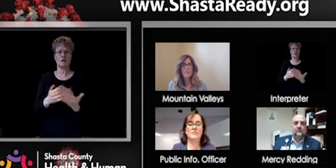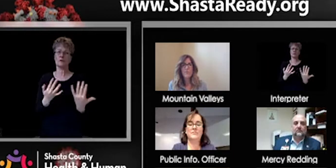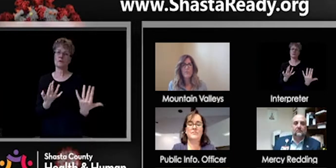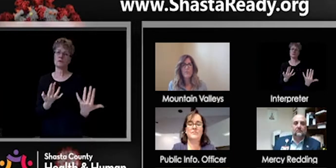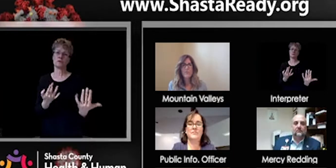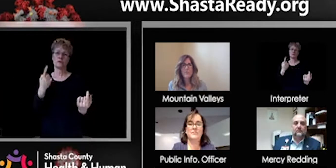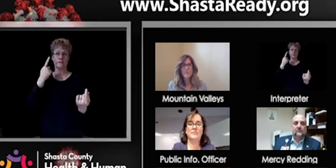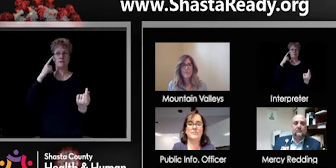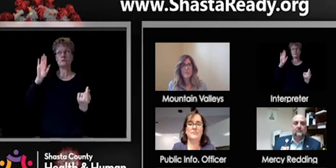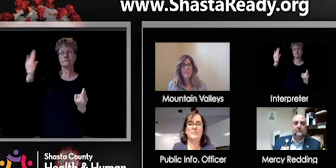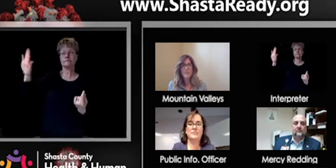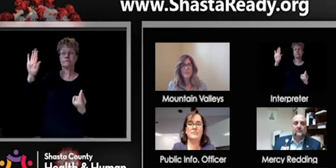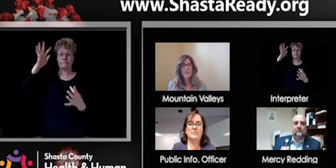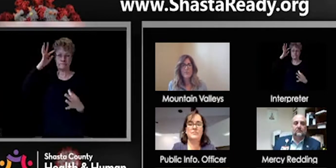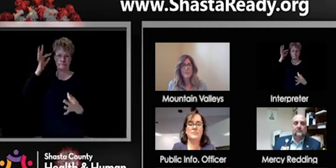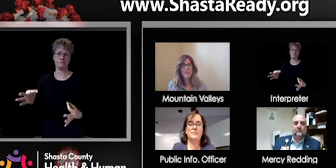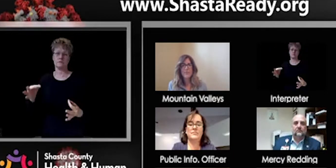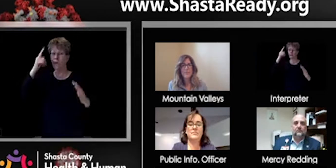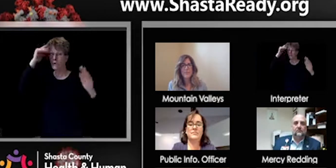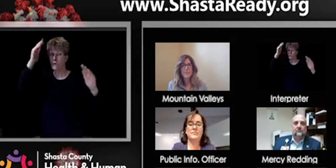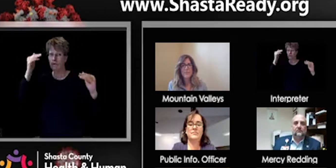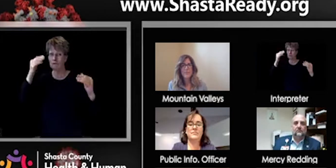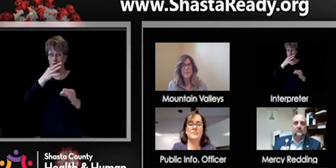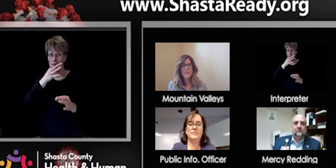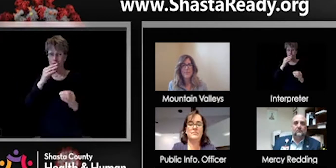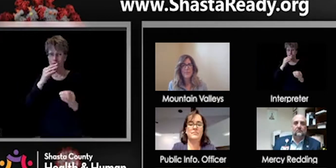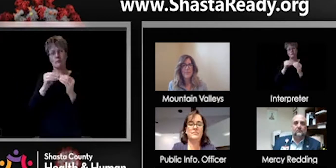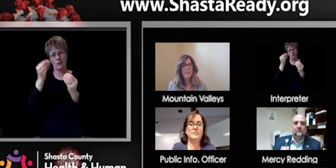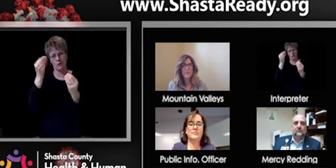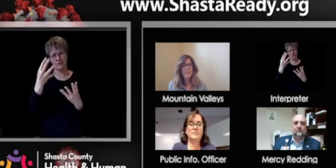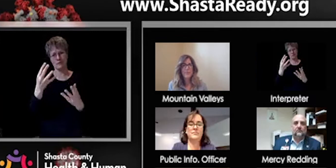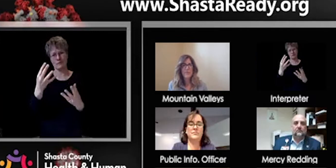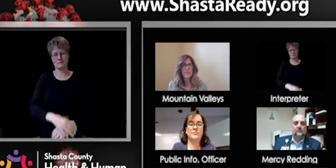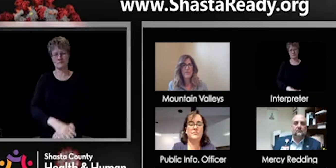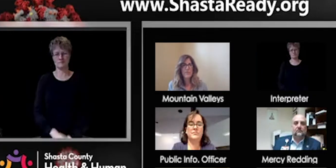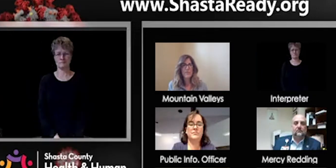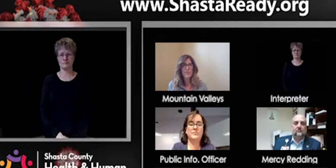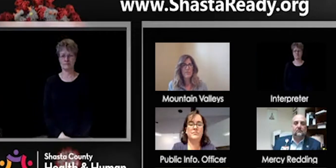soon. Dr. Ramstrom, I’m sorry did you say 12-18